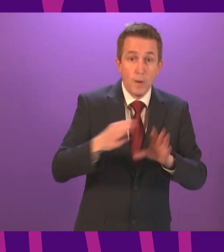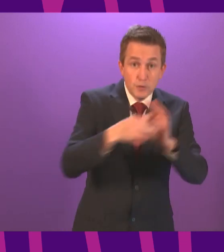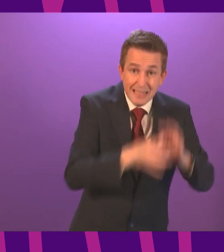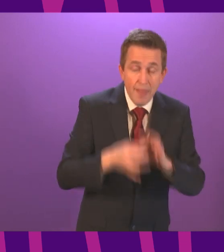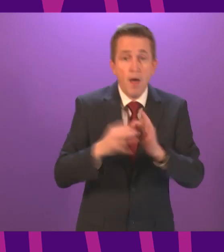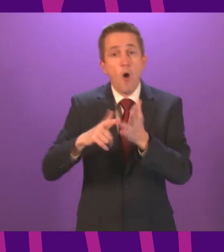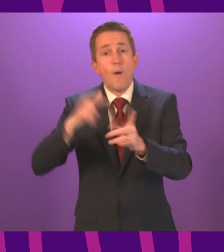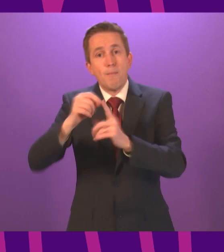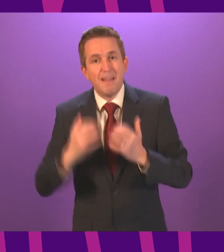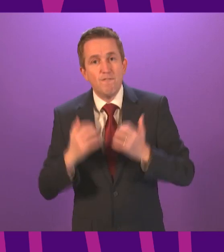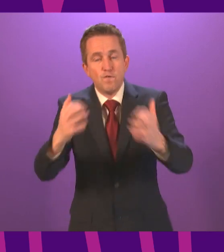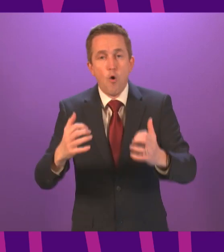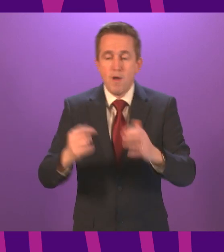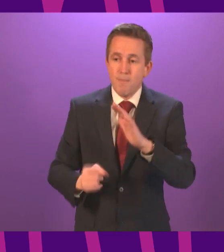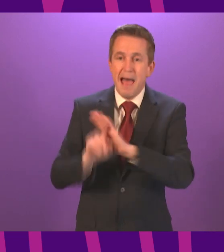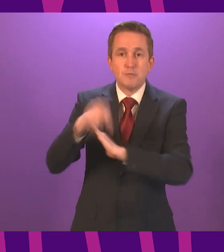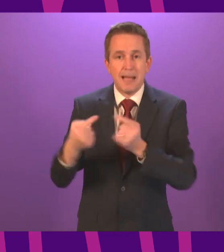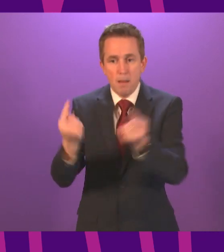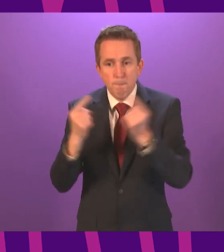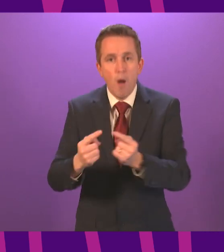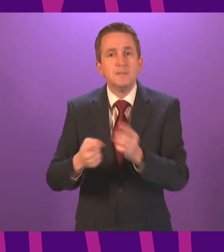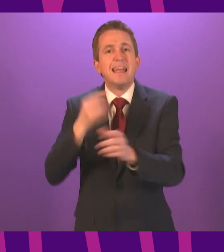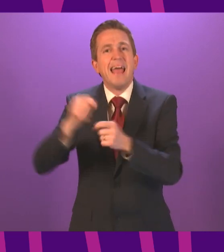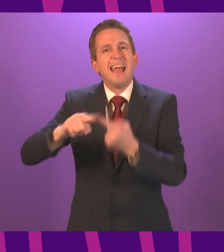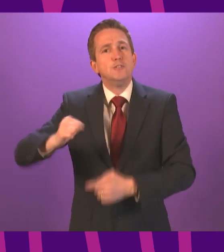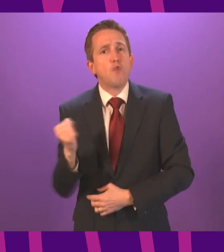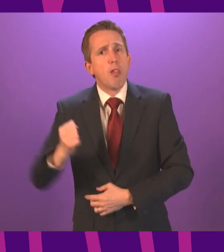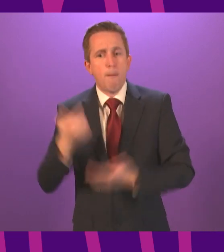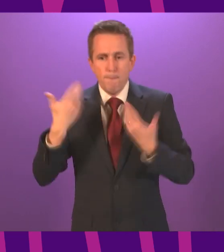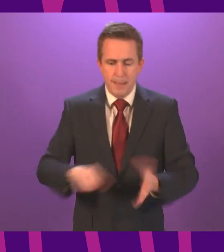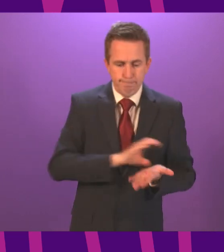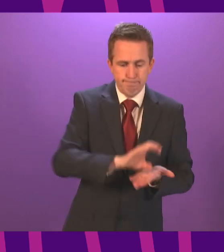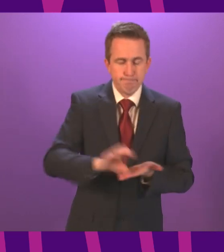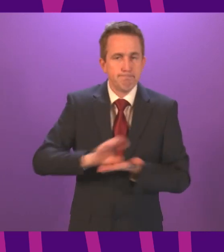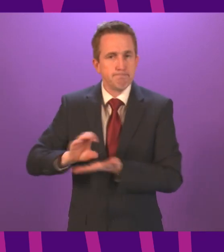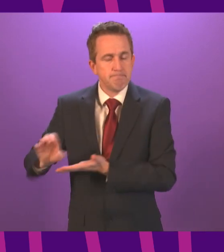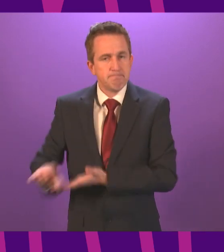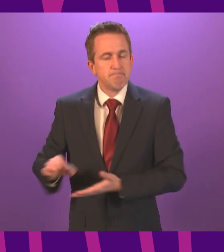the Box, Hourglass and Age Scotland. We know that Christmas will be particularly difficult for older people and, indeed, for